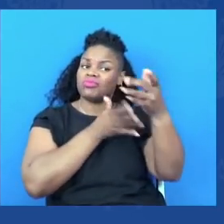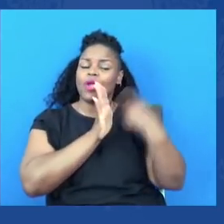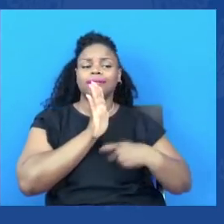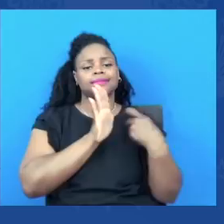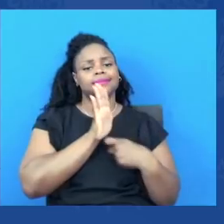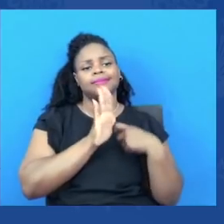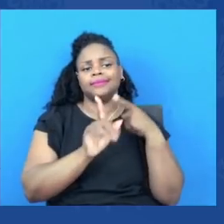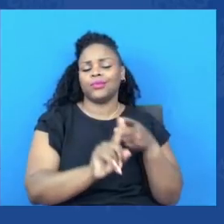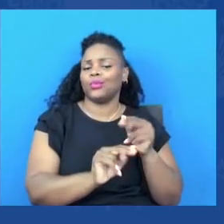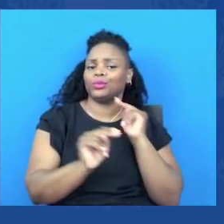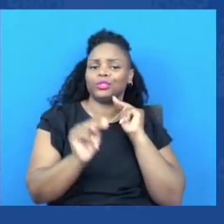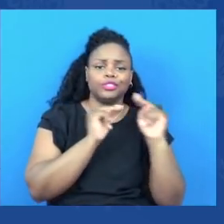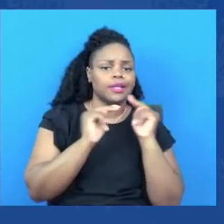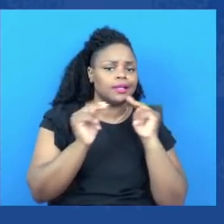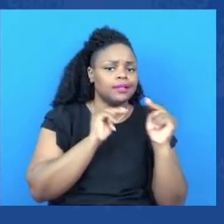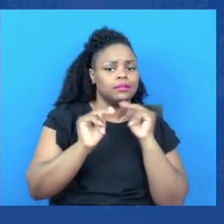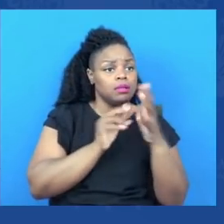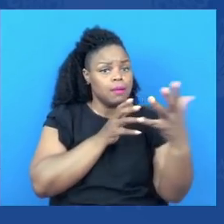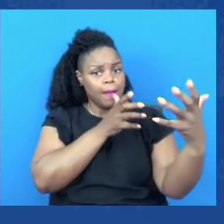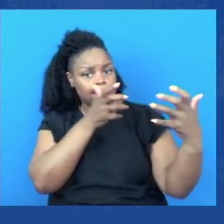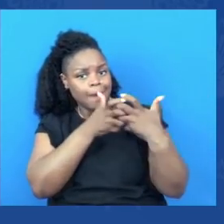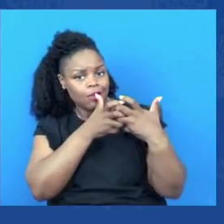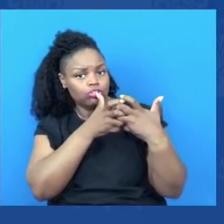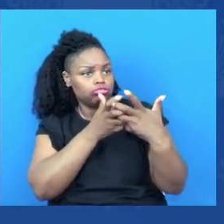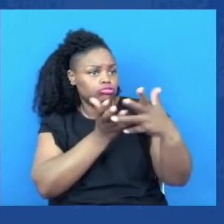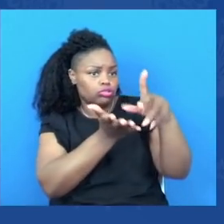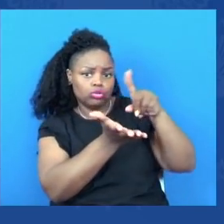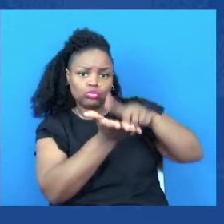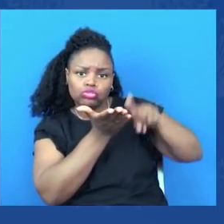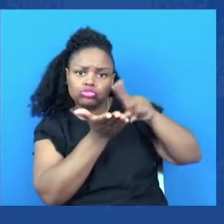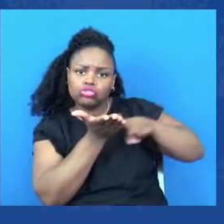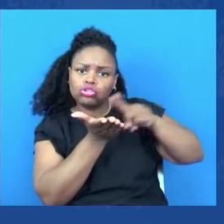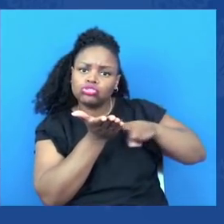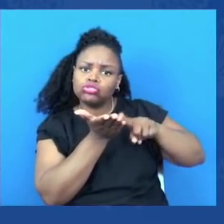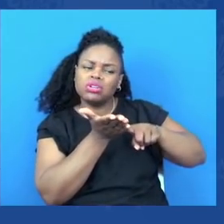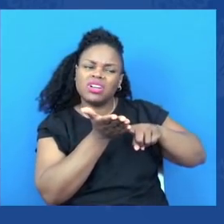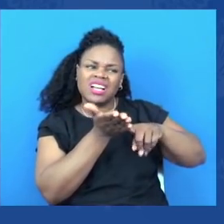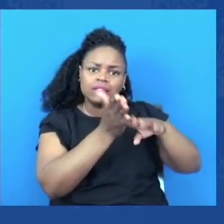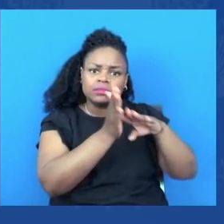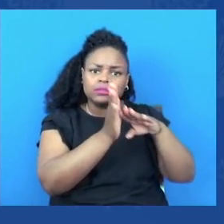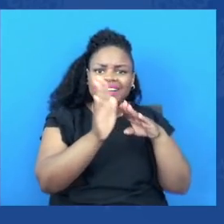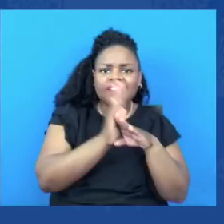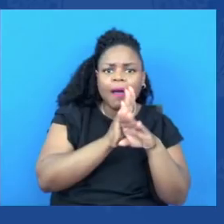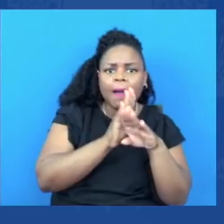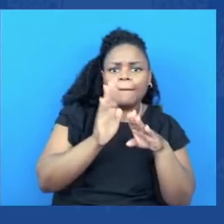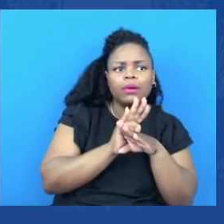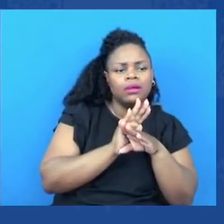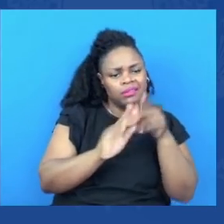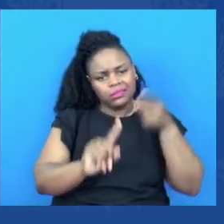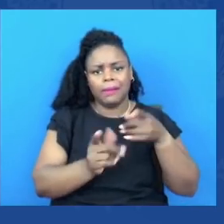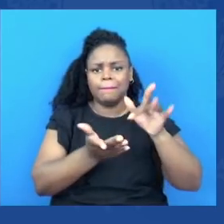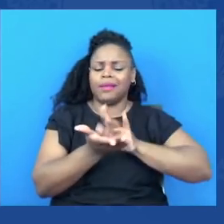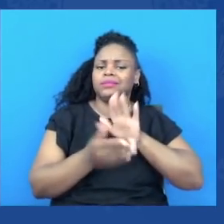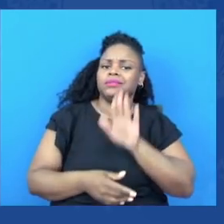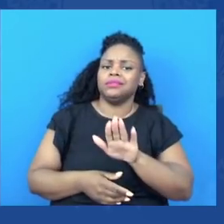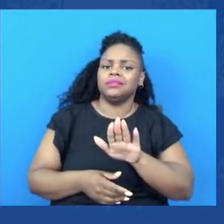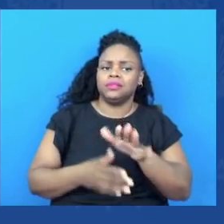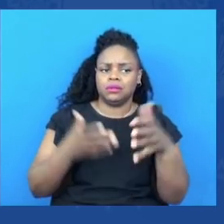and the need for providing for a significant prof- -- a profit, but that's still affordable for consumers.